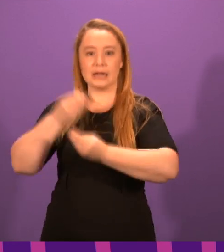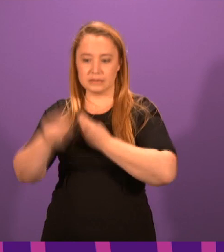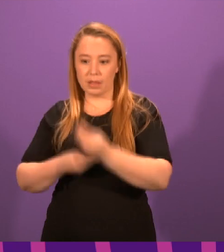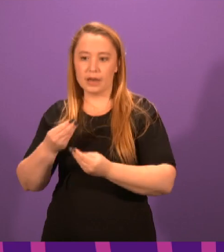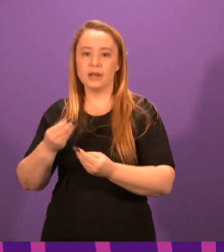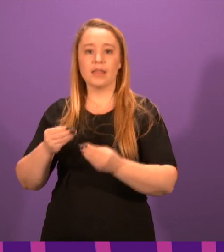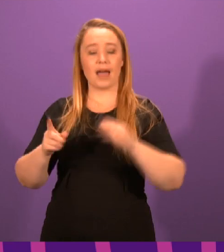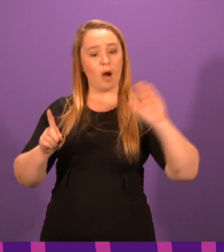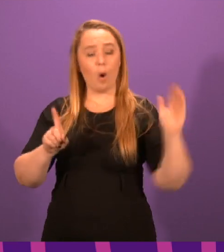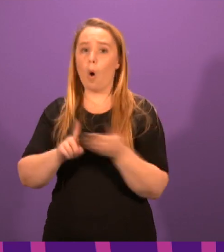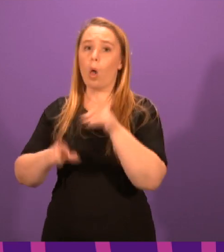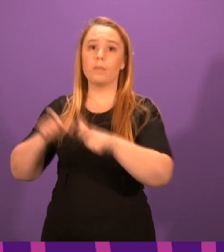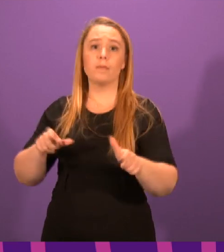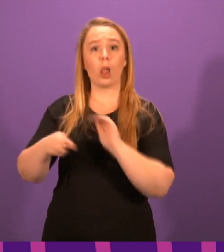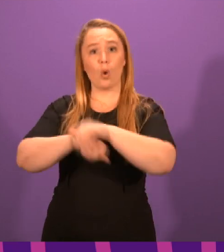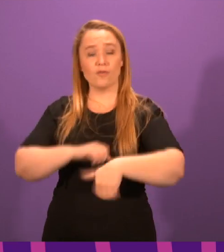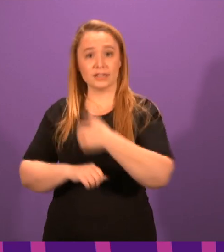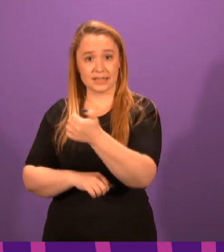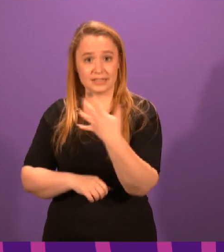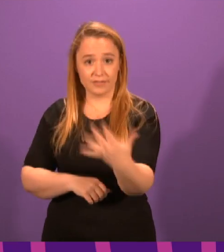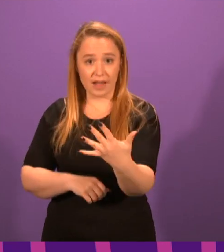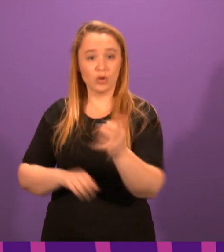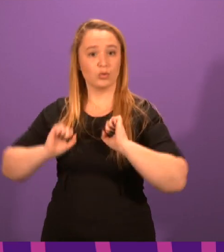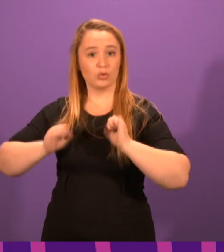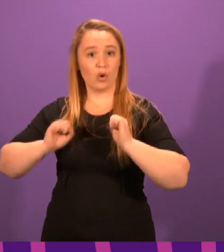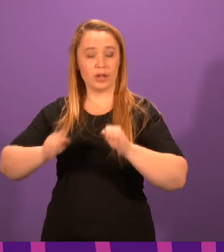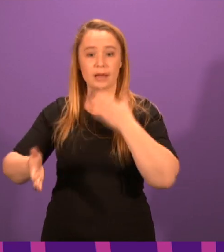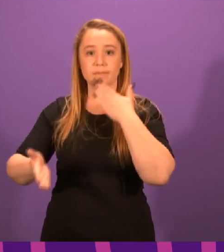everyone who is over the age of 65 who has not received an appointment letter